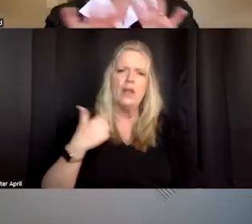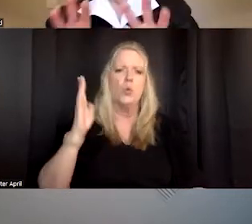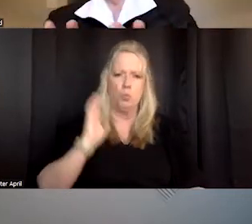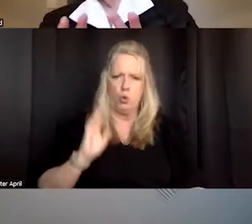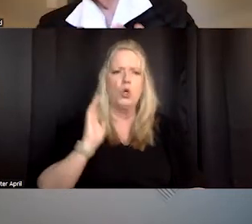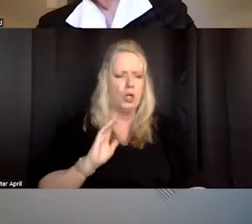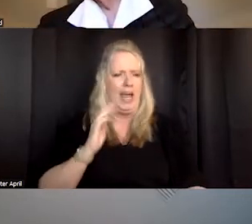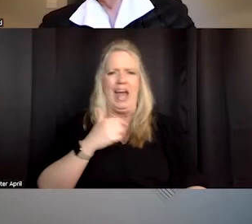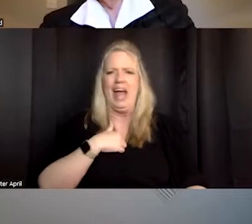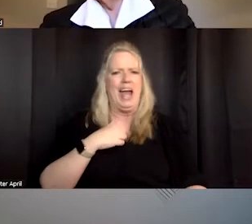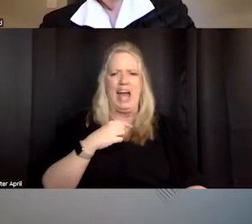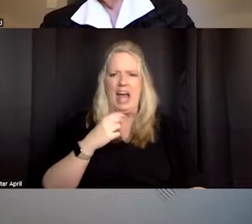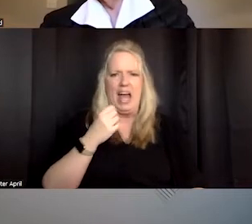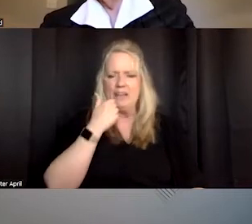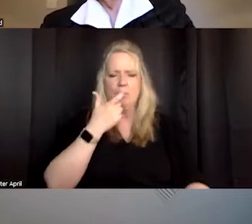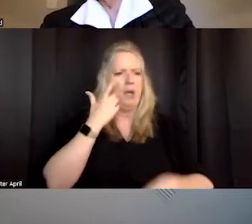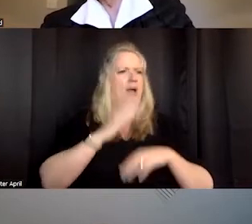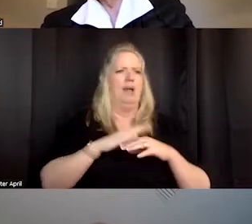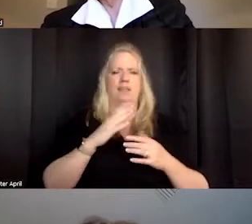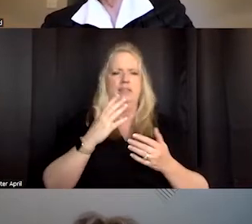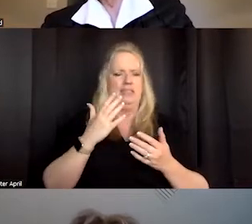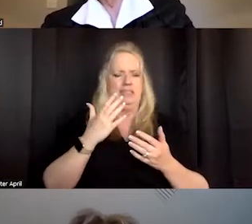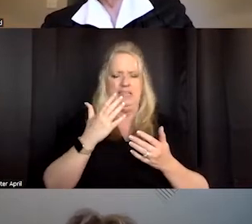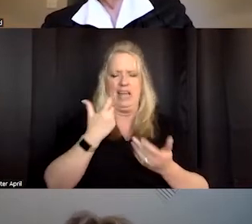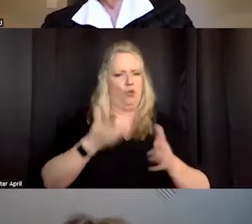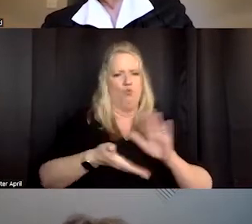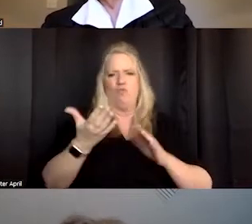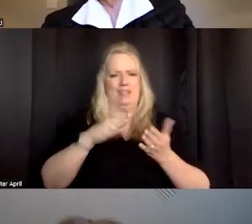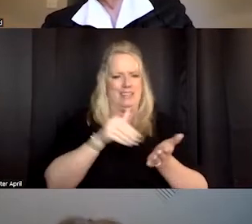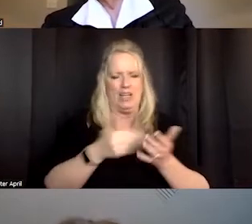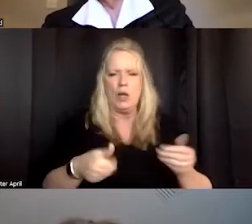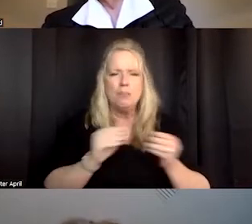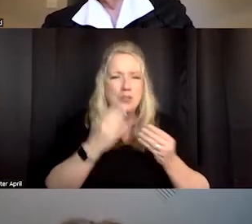RUN MY OWN CENTER ANYMORE. SO I CAN'T GIVE YOU A SPECIFIC ANSWER AS TO WHETHER, THERE